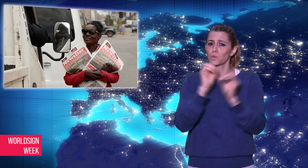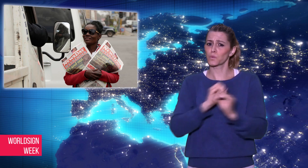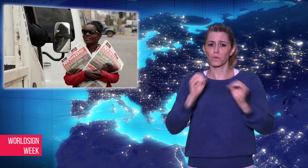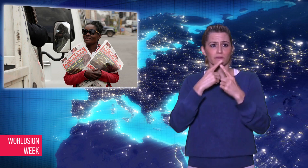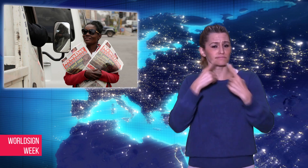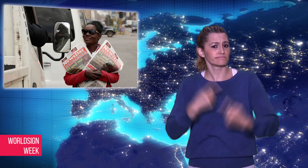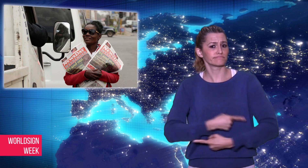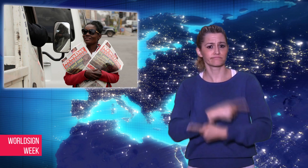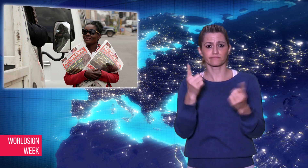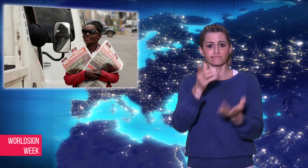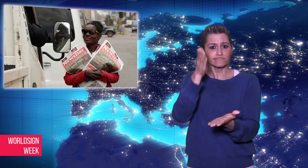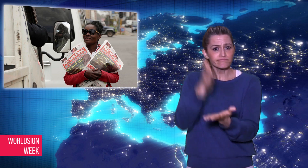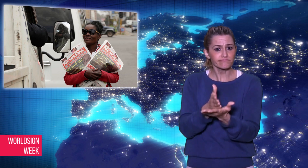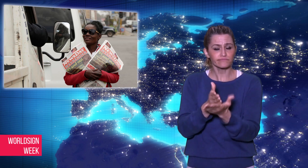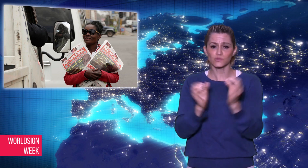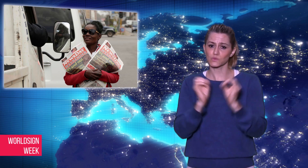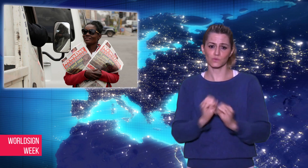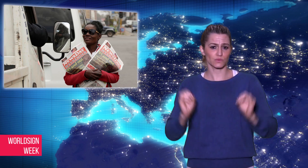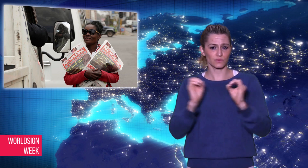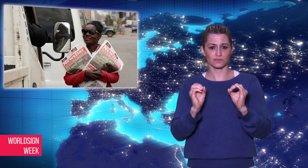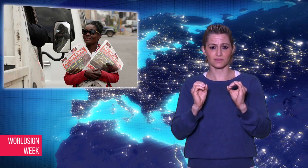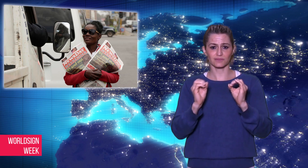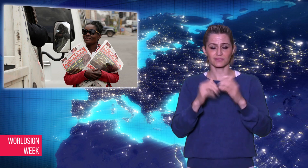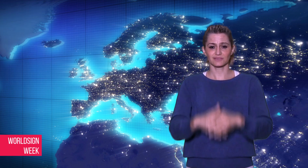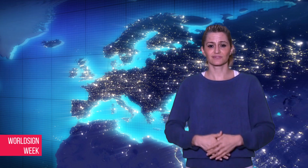been confirmed.